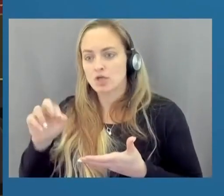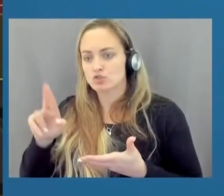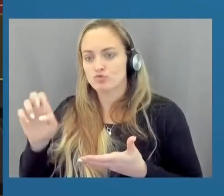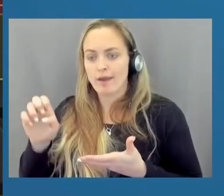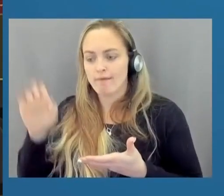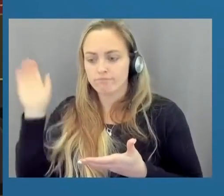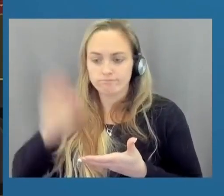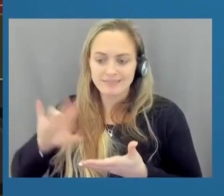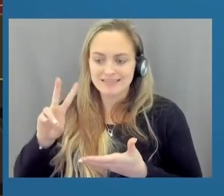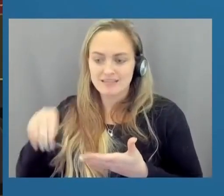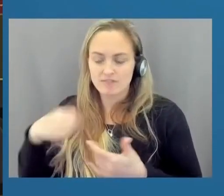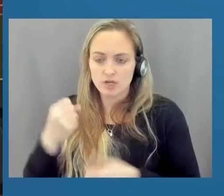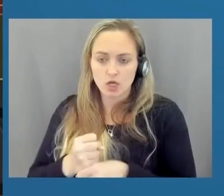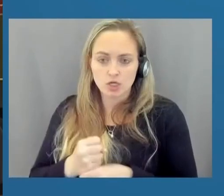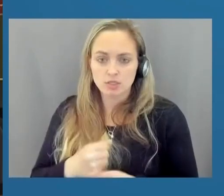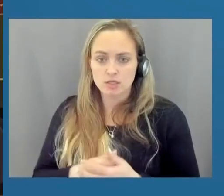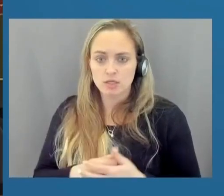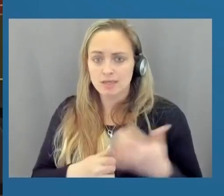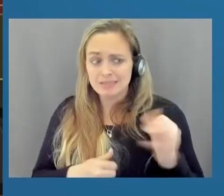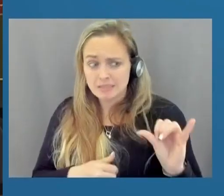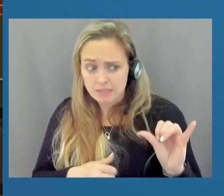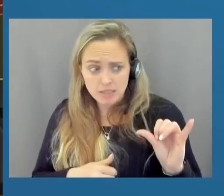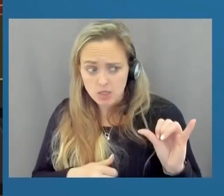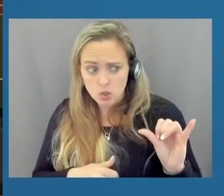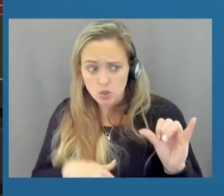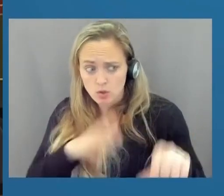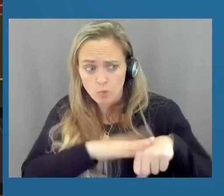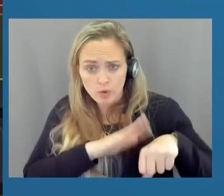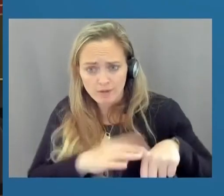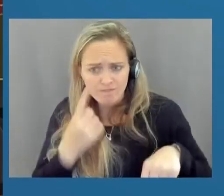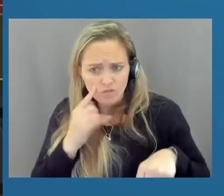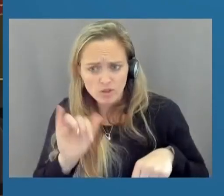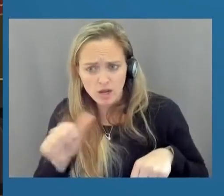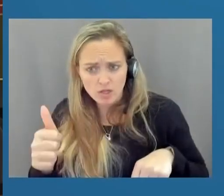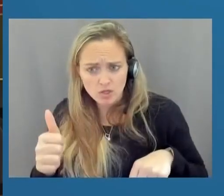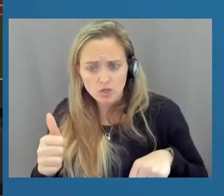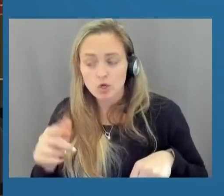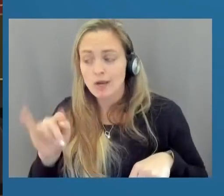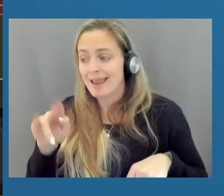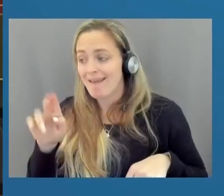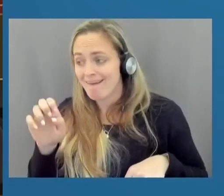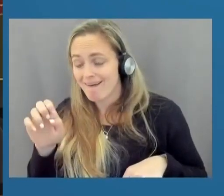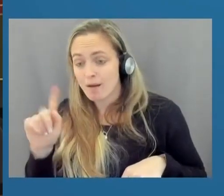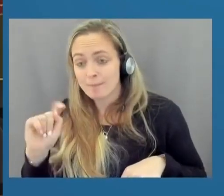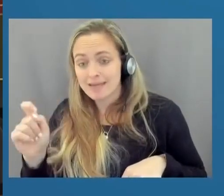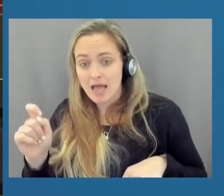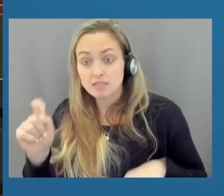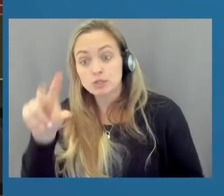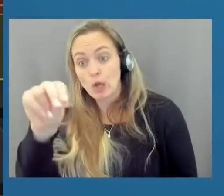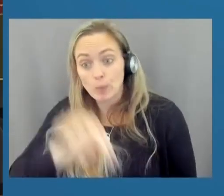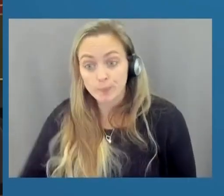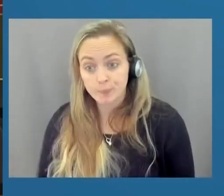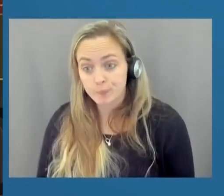Does that remain a red -- line if it's, if it's, if it's an income tax, the answer is no. OK,